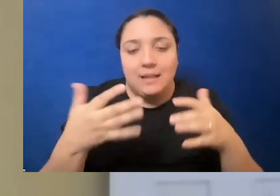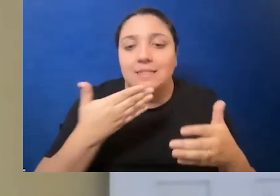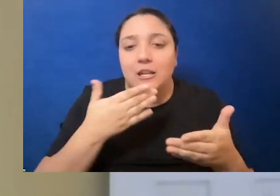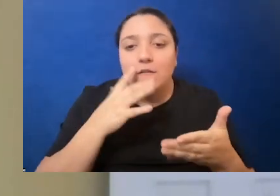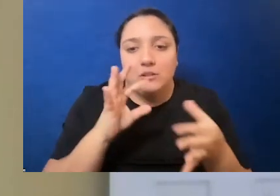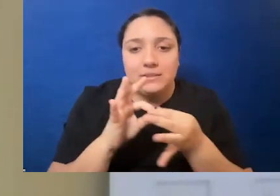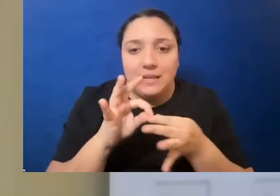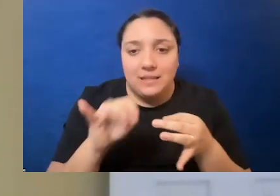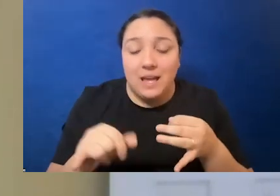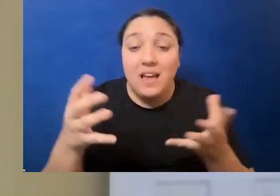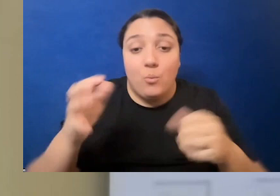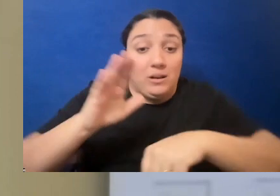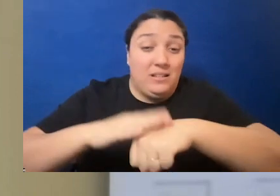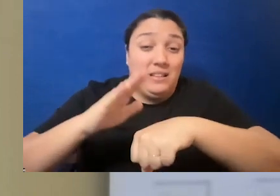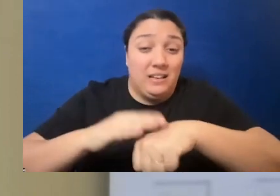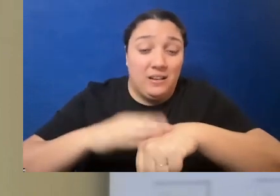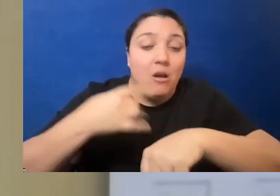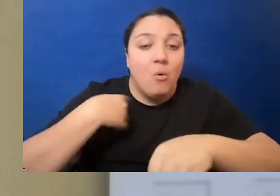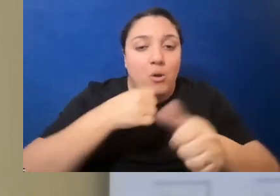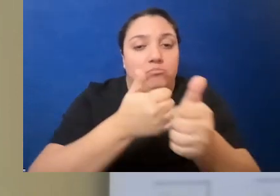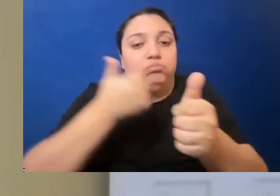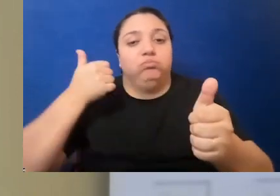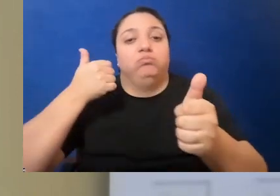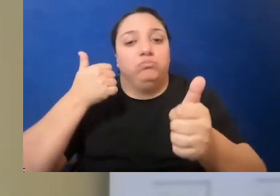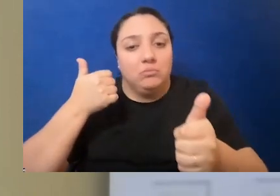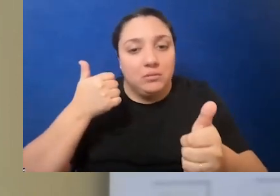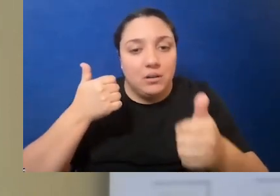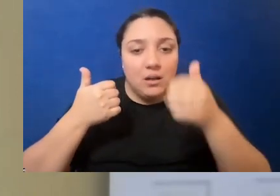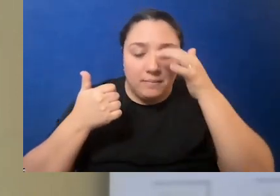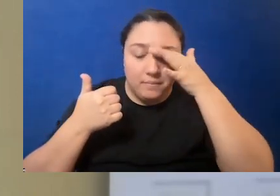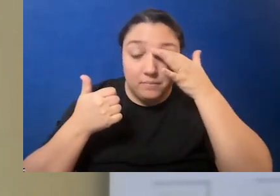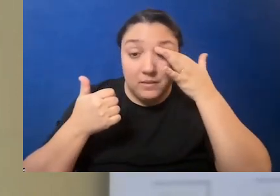THANK YOU FOR BRINGING THAT UP. I WANT TO ALERT YOU, WE ARE